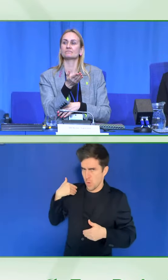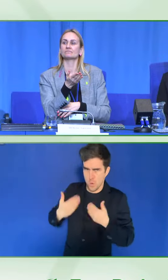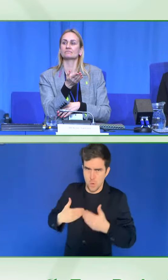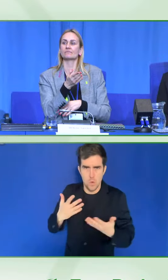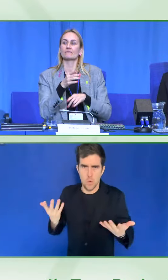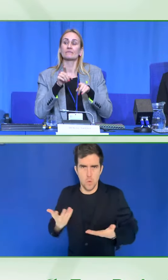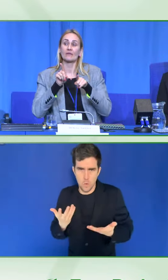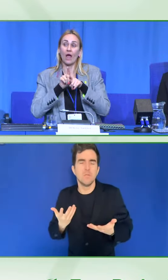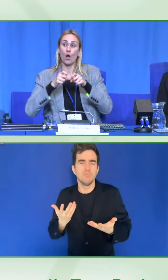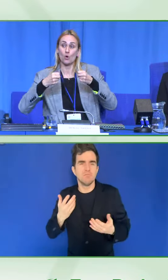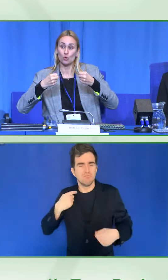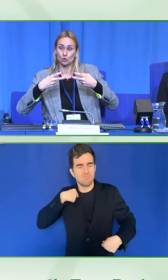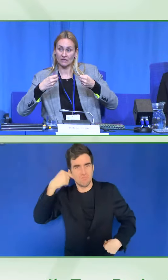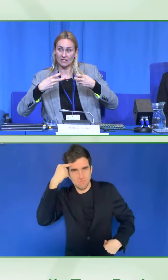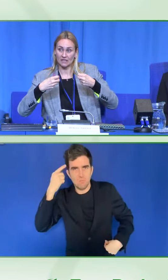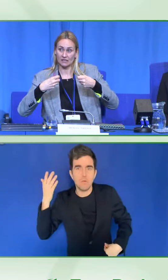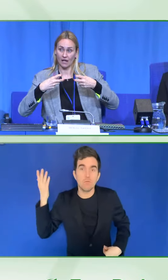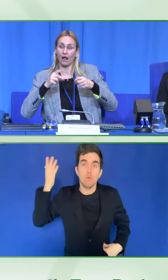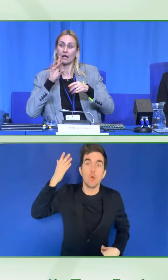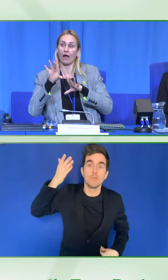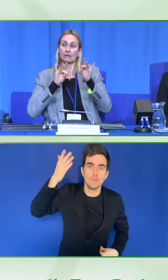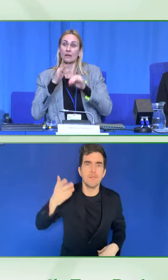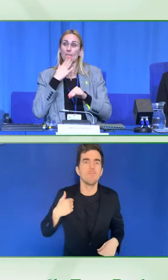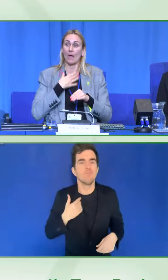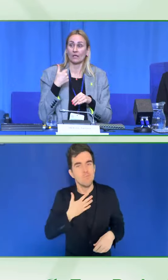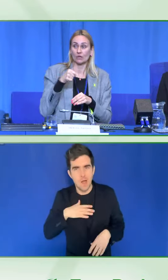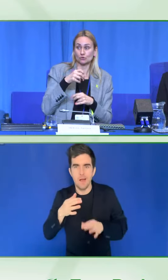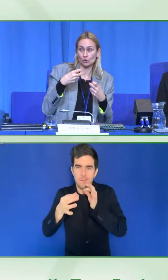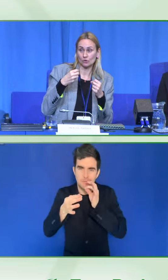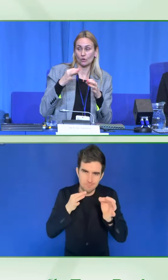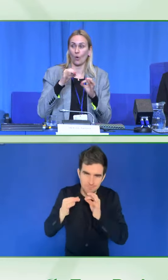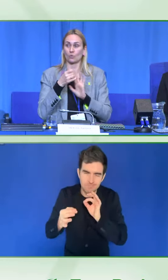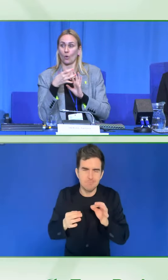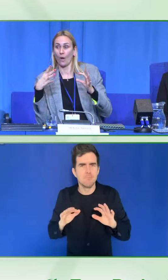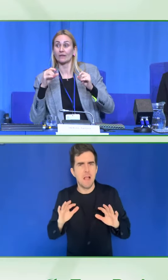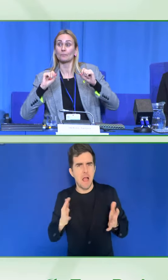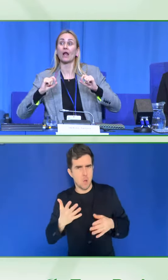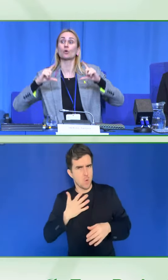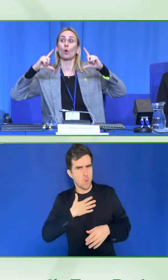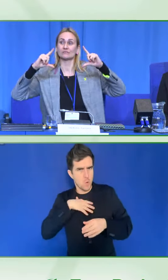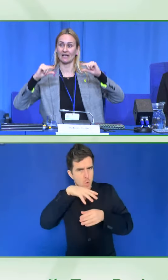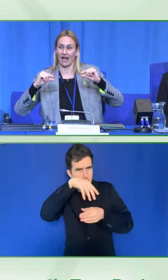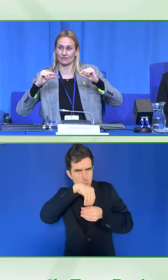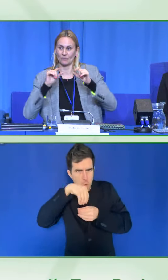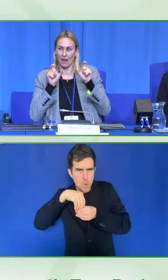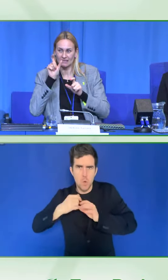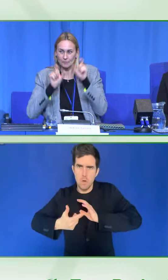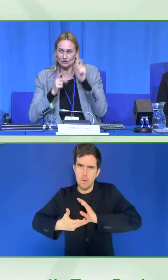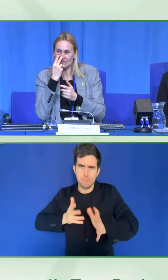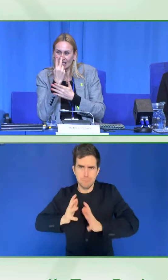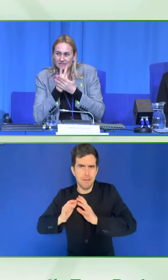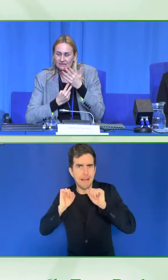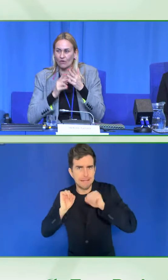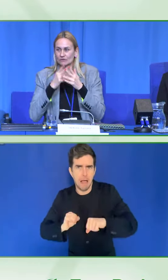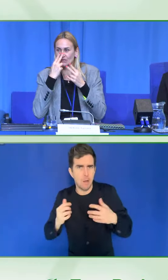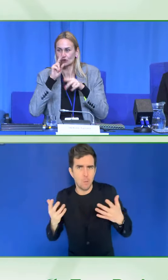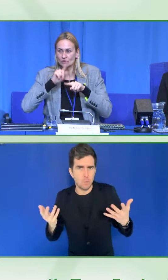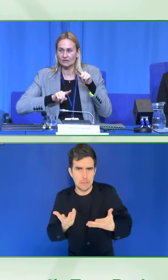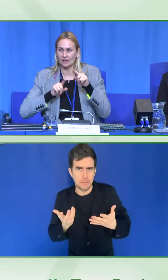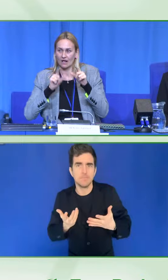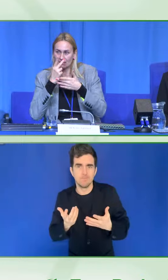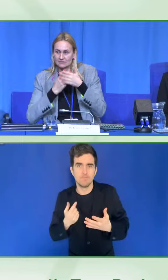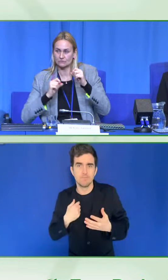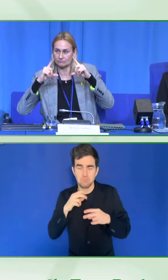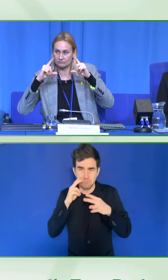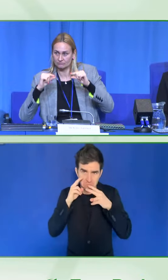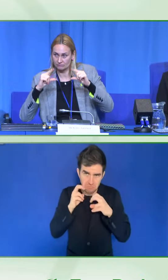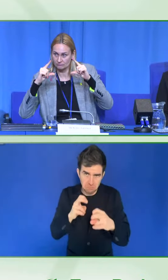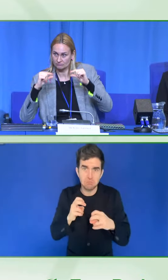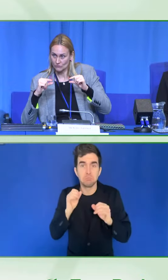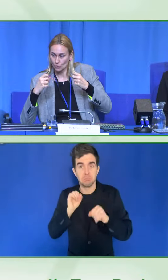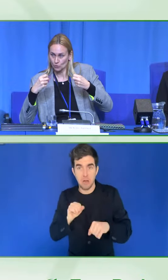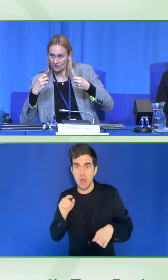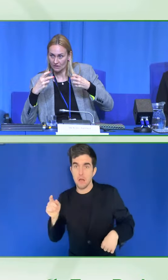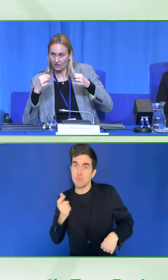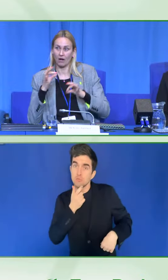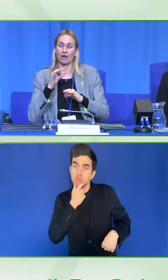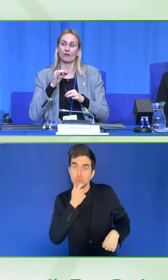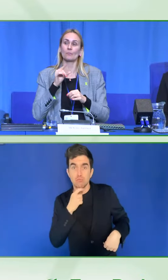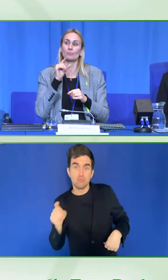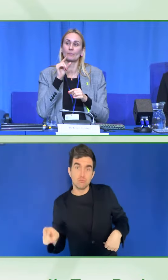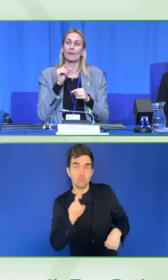I'm going to describe myself for a moment.